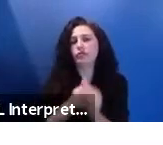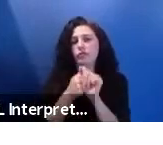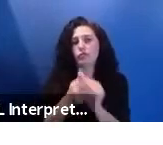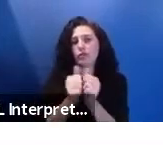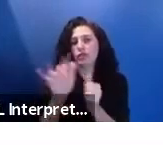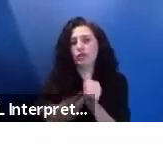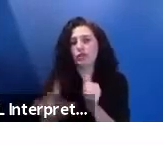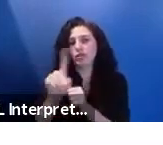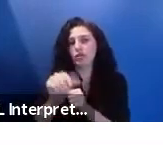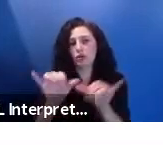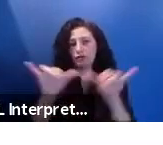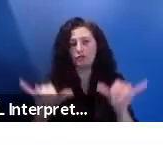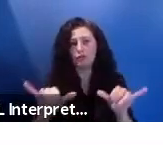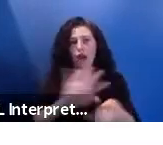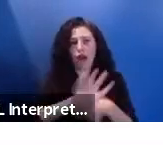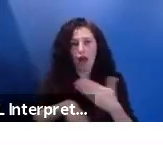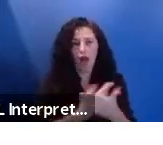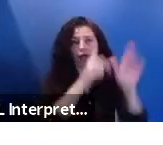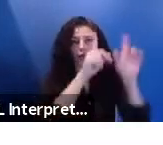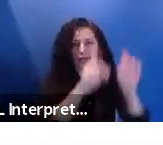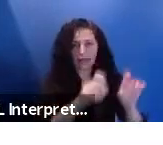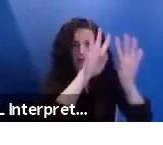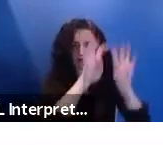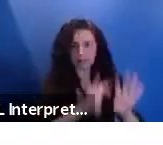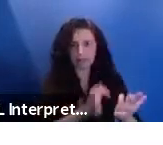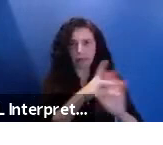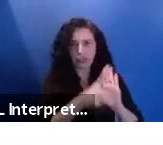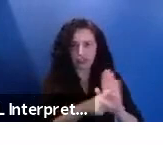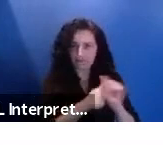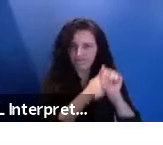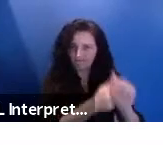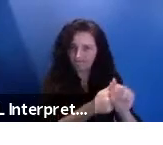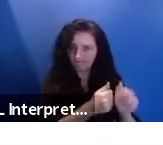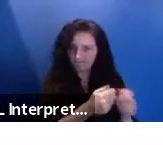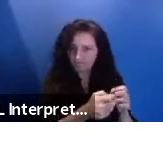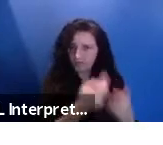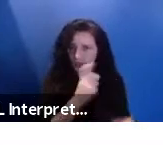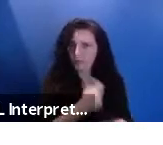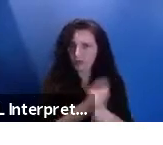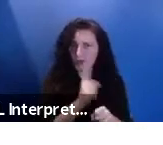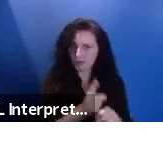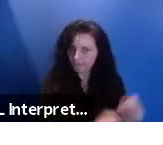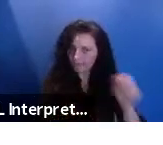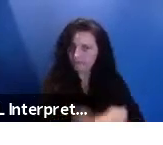and screening procedures are followed rigorously, to oversee safety on the entire production, including those pieces I already mentioned.